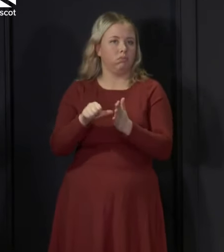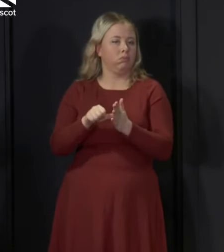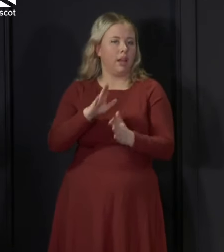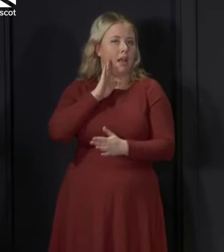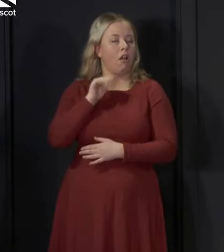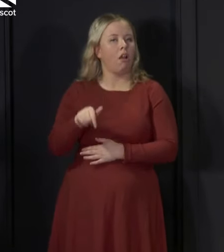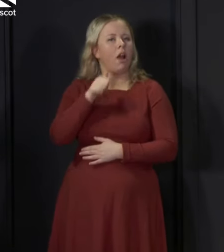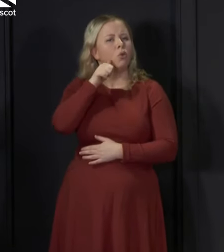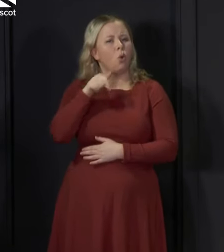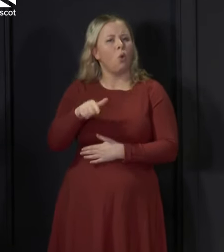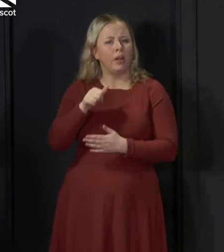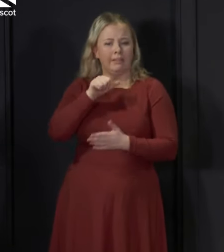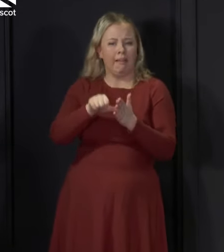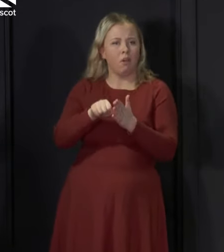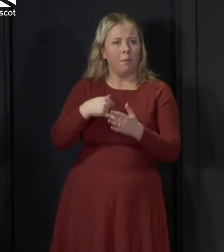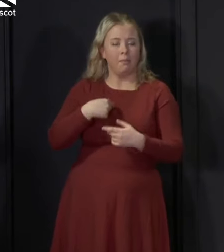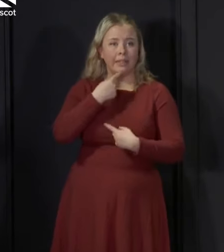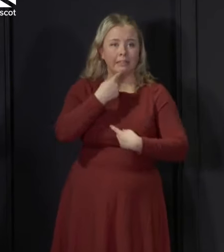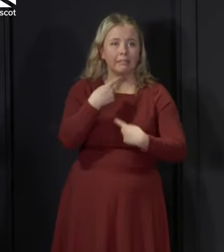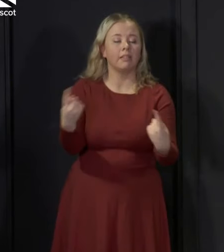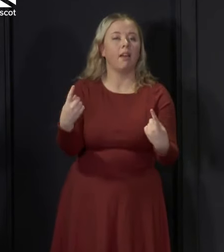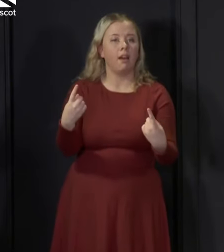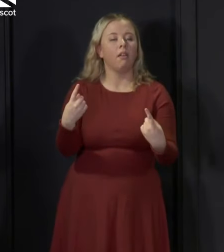very difficult and upsetting for me as well to report on.